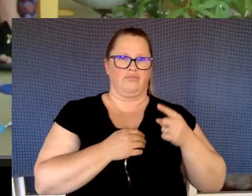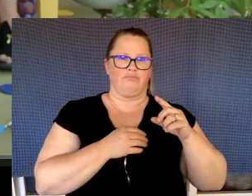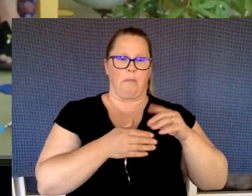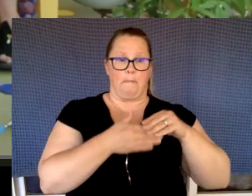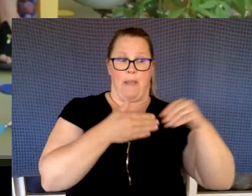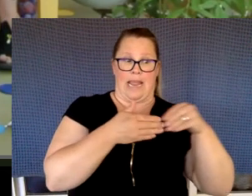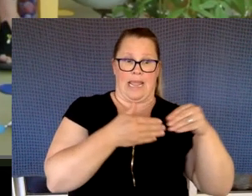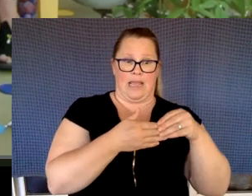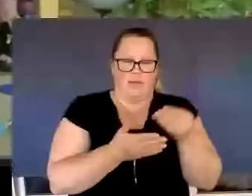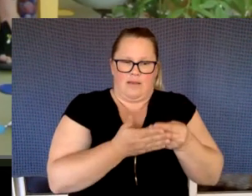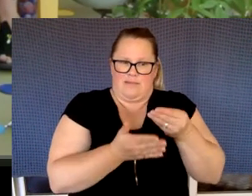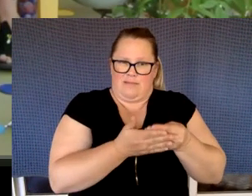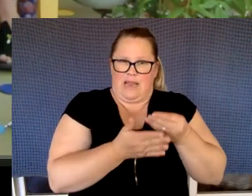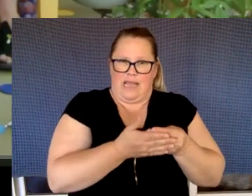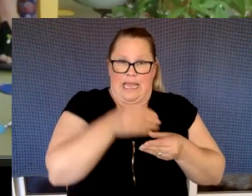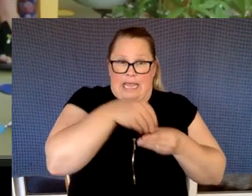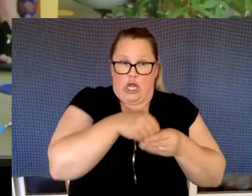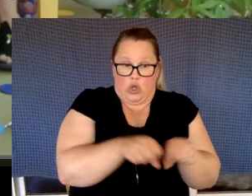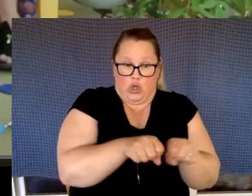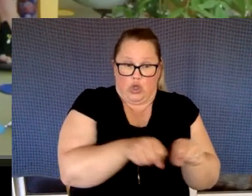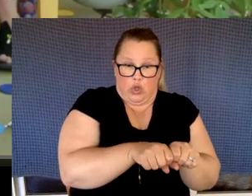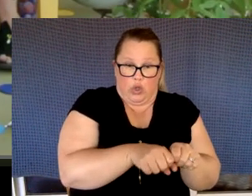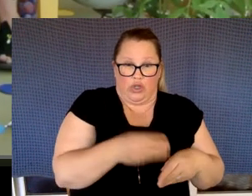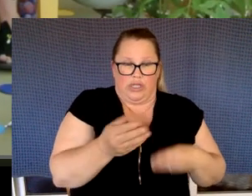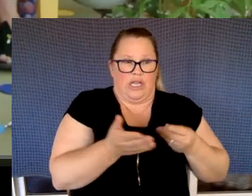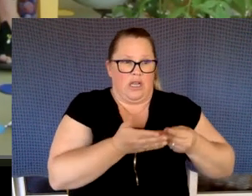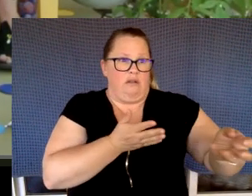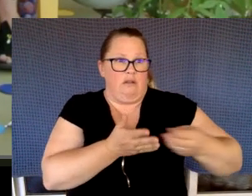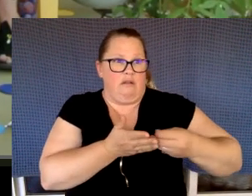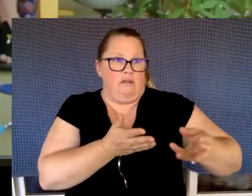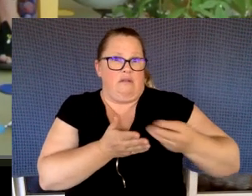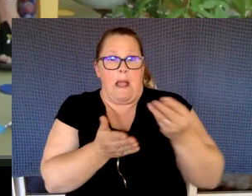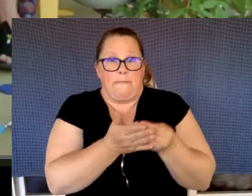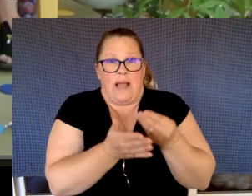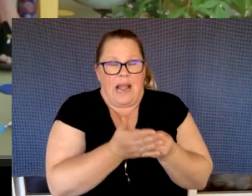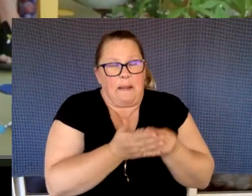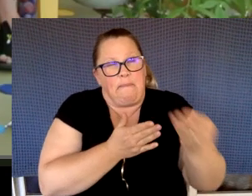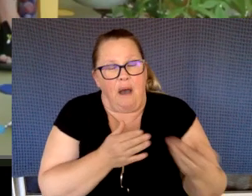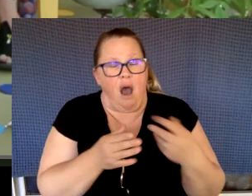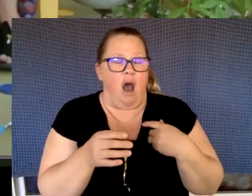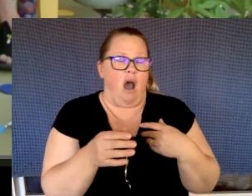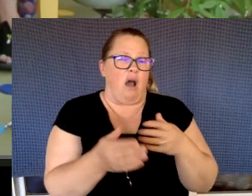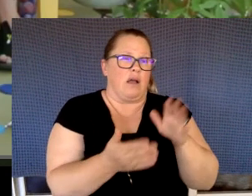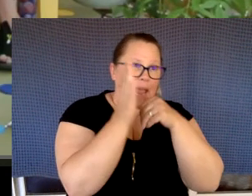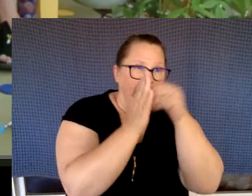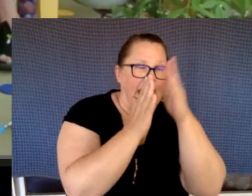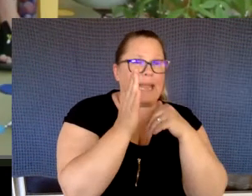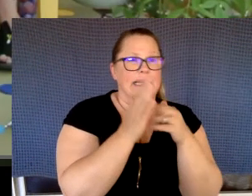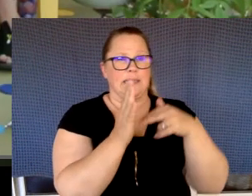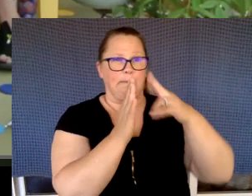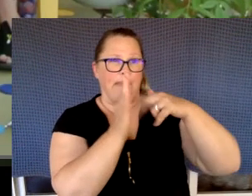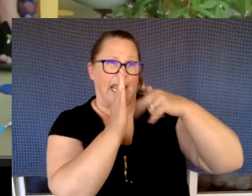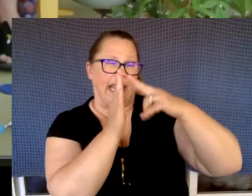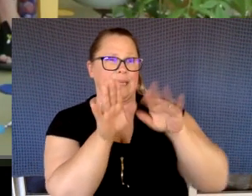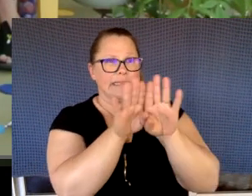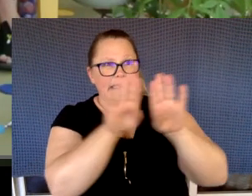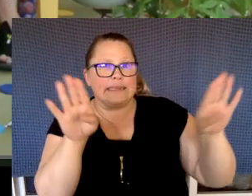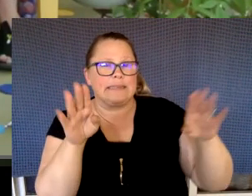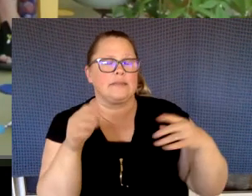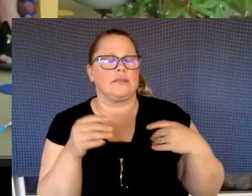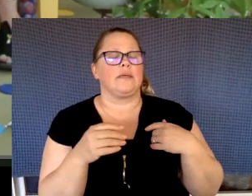out and she spent what little money she had left on paints and canvases. She worked day and night. She painted what